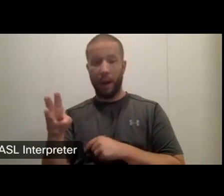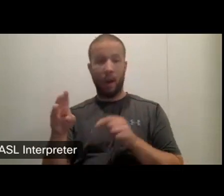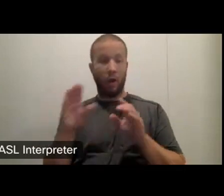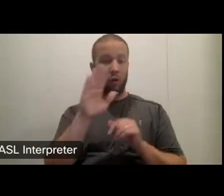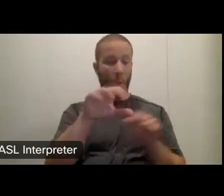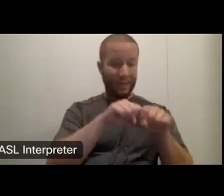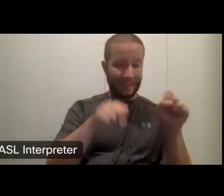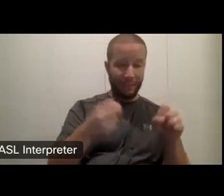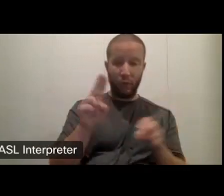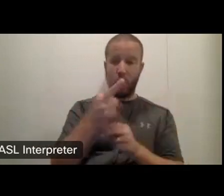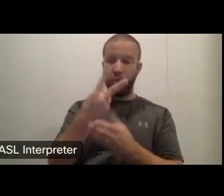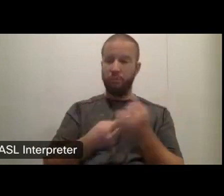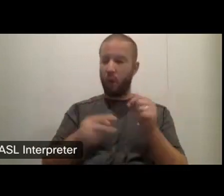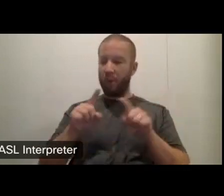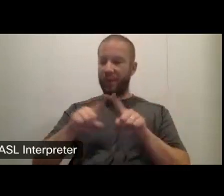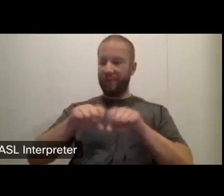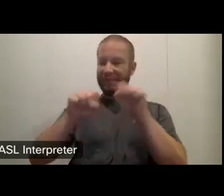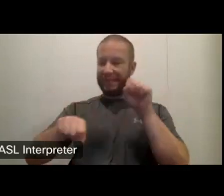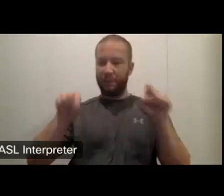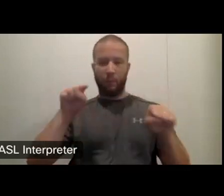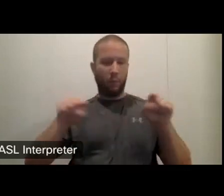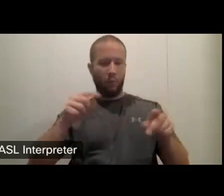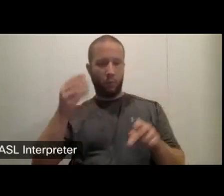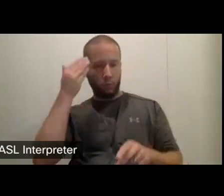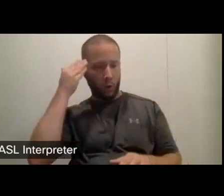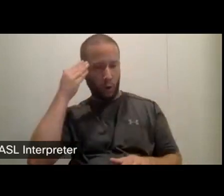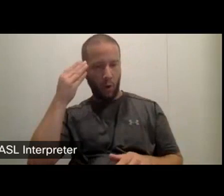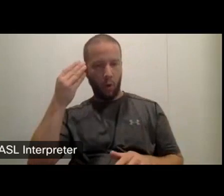circulate around another way and peace especially you know if I'm piecing together two different